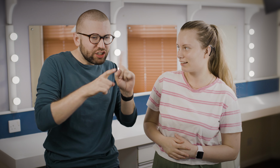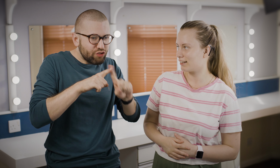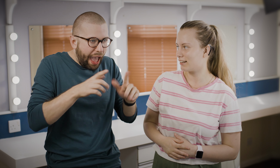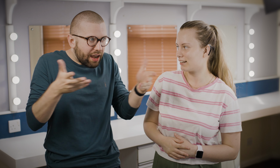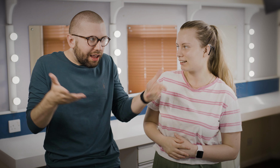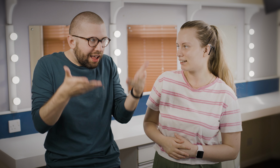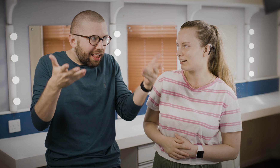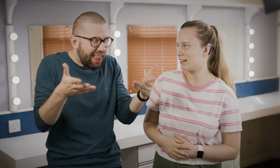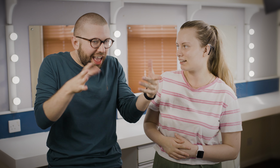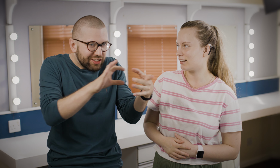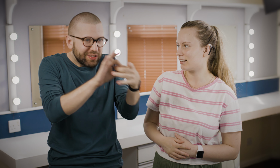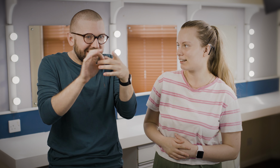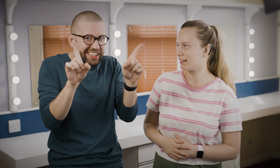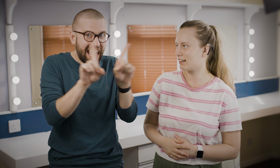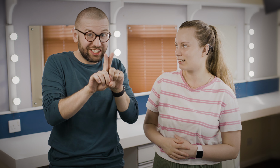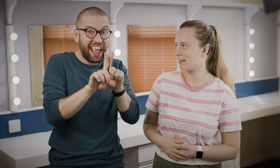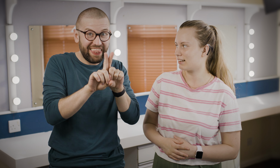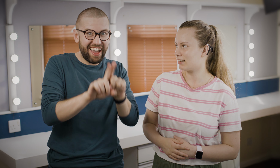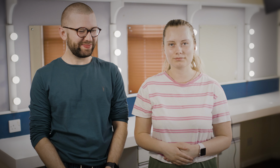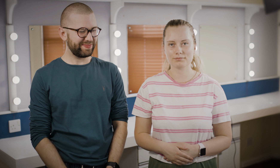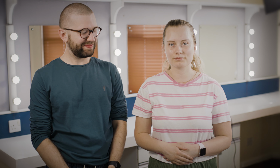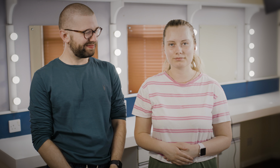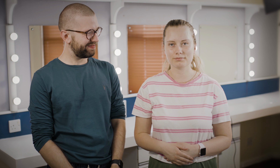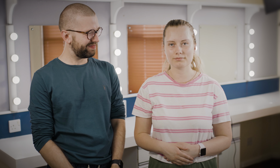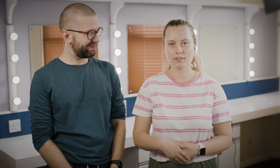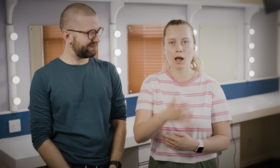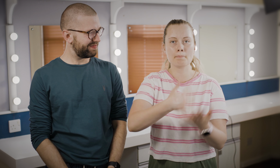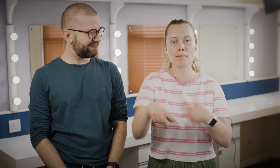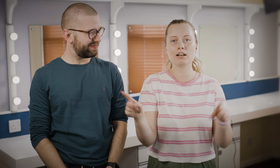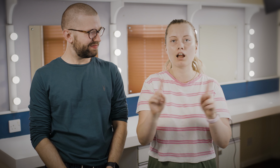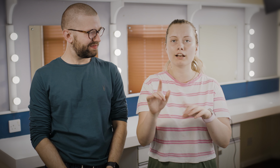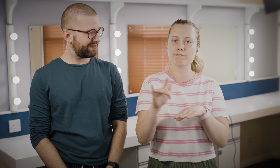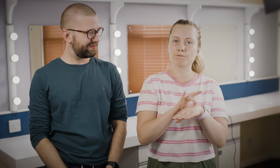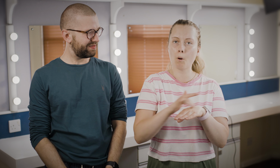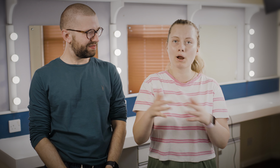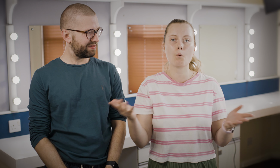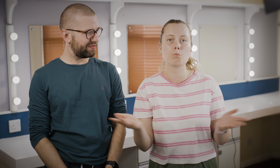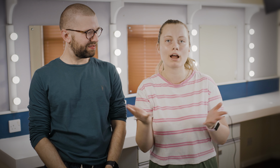to get them together. Much Ado About Nothing will be at